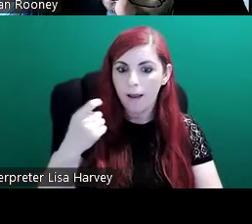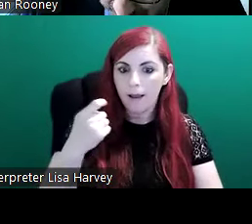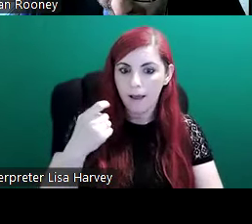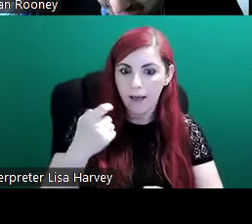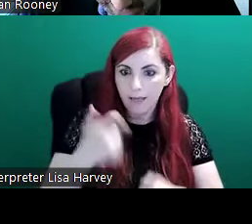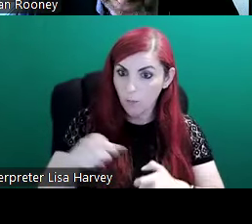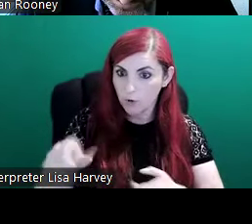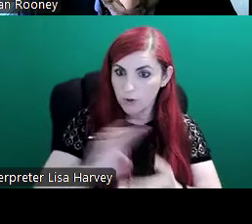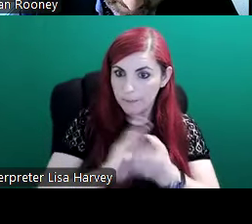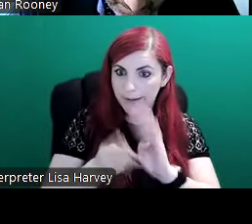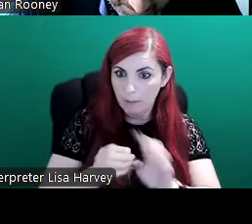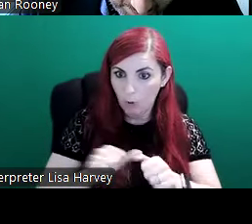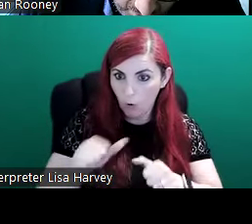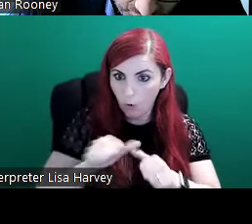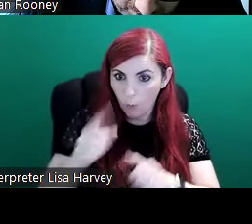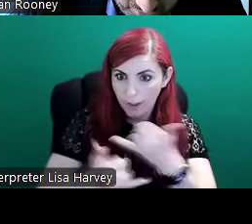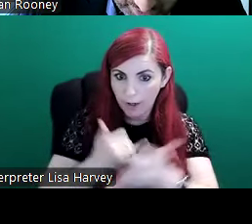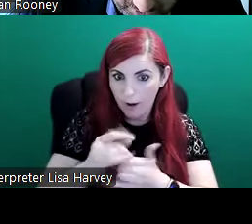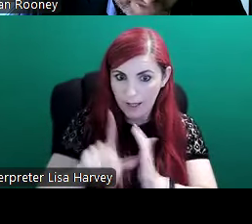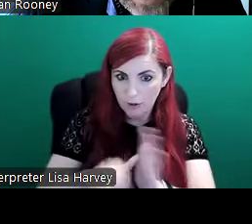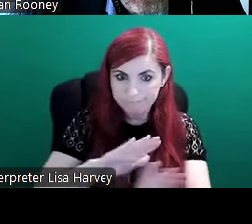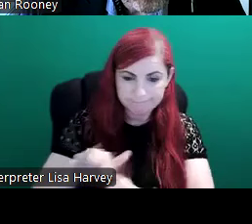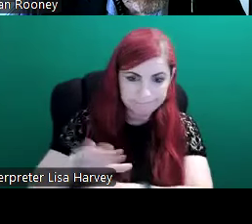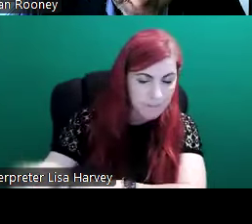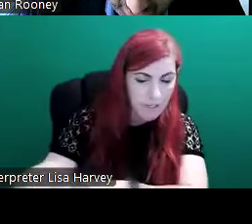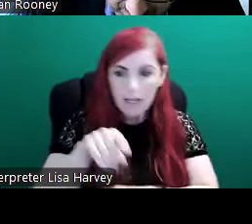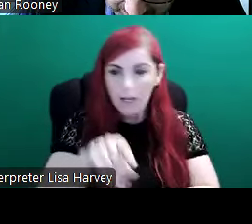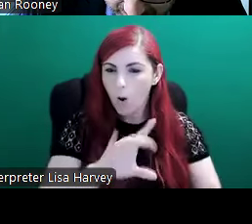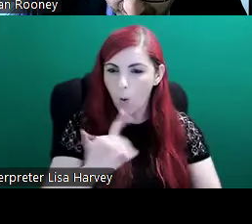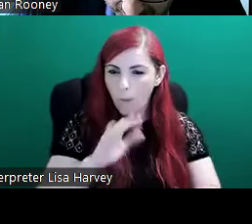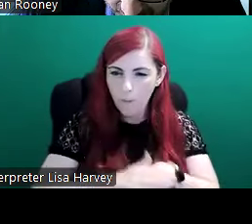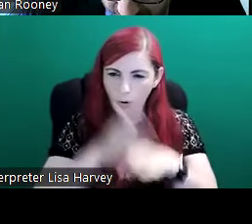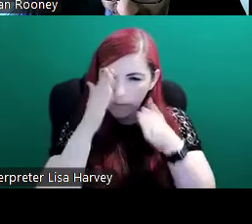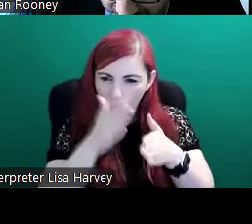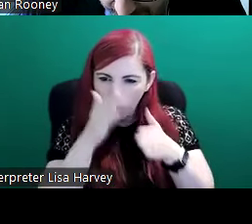little over a year later. Hone was drawn increasingly to Catholic liturgy and ritual